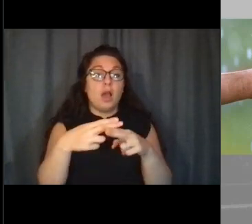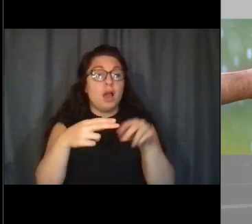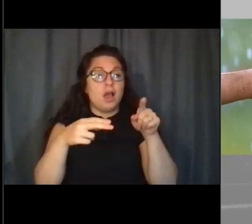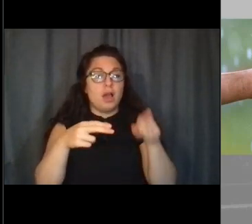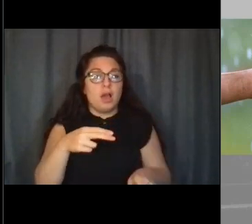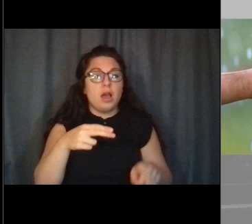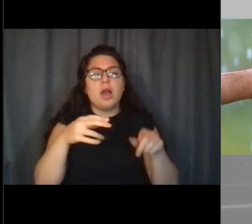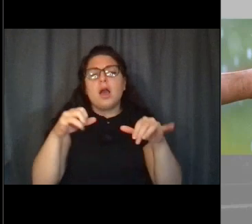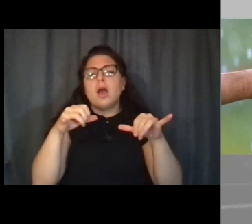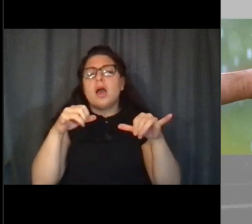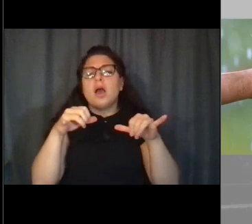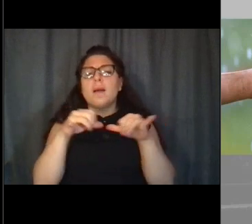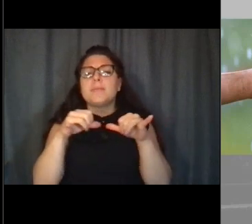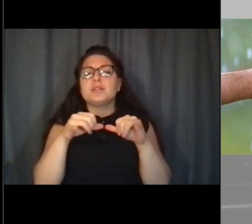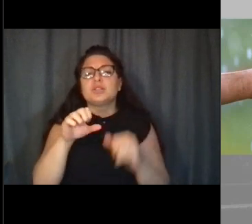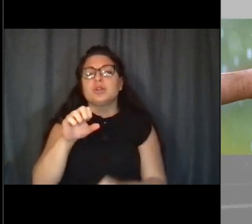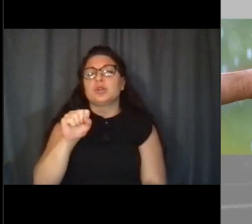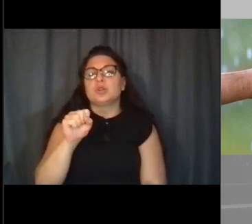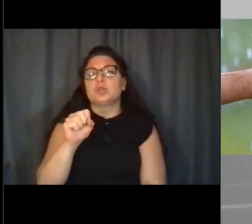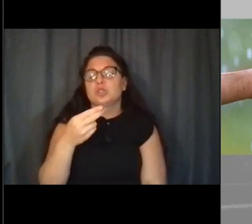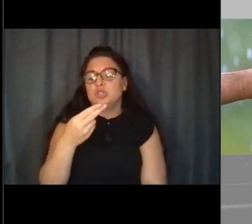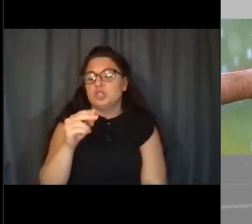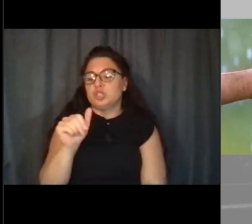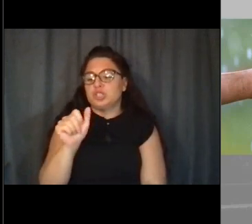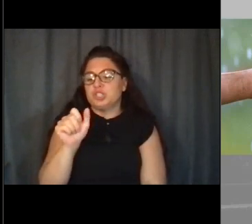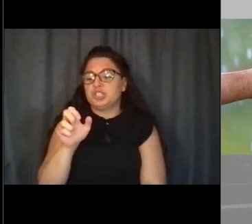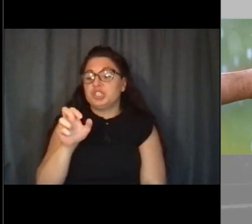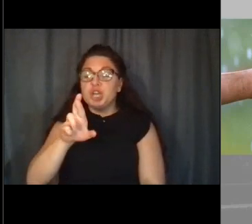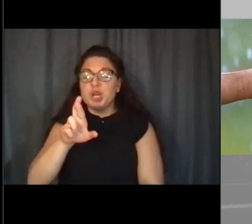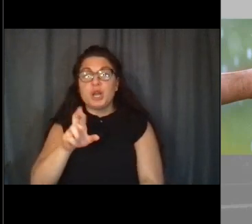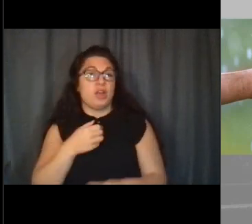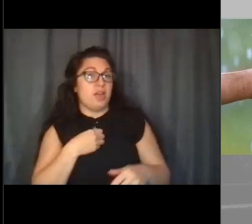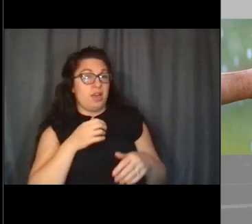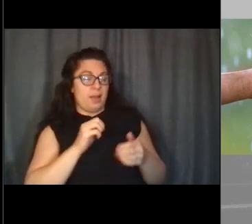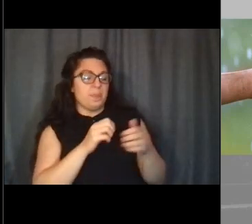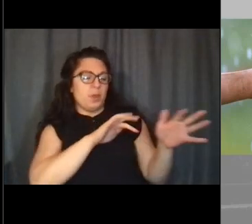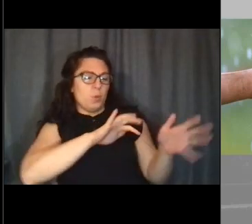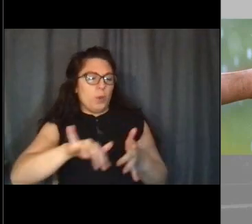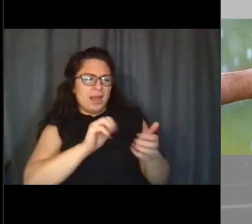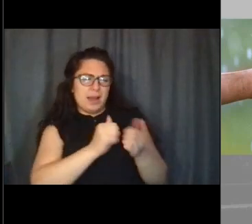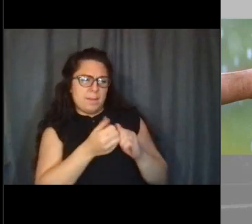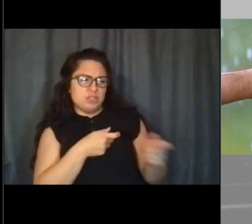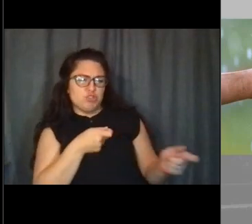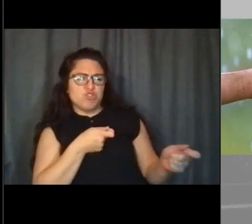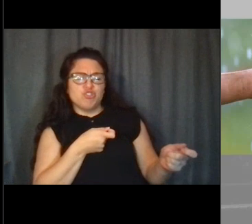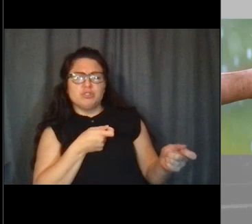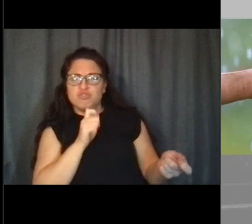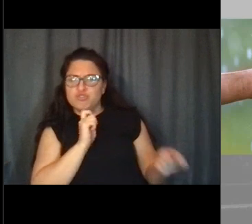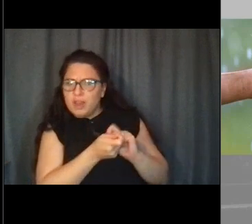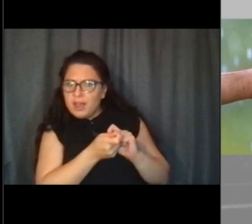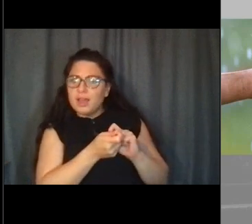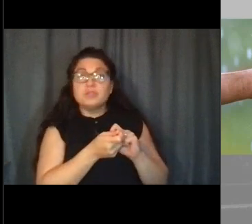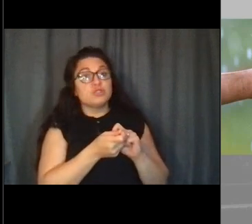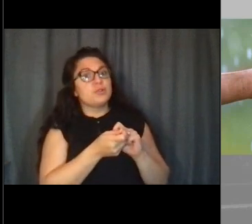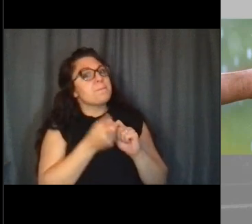where you have changes in wind speed or wind direction with height and how that affects the environment to produce tornadoes. And that's something that we're still studying